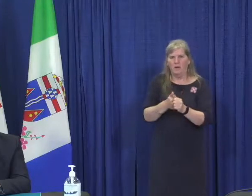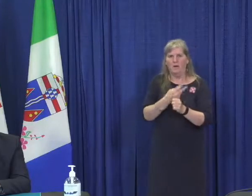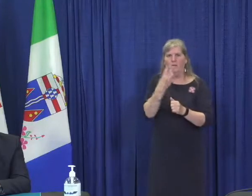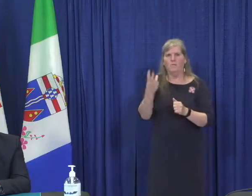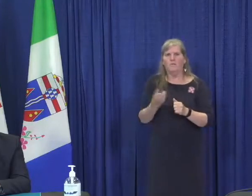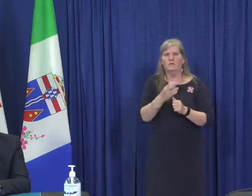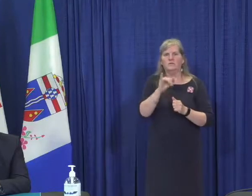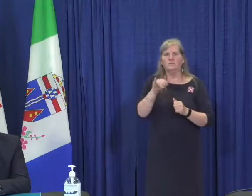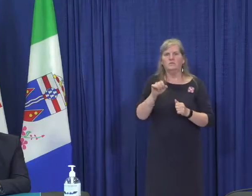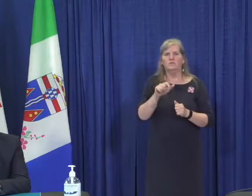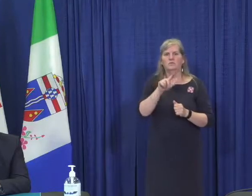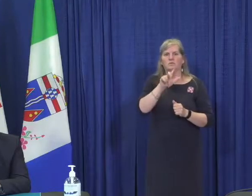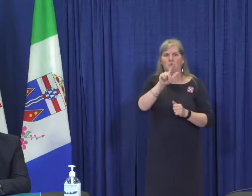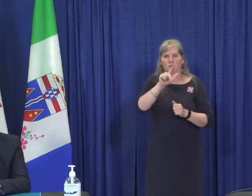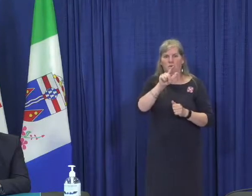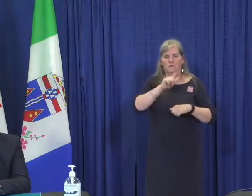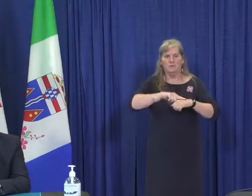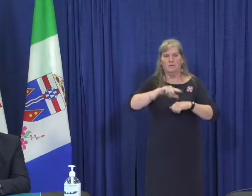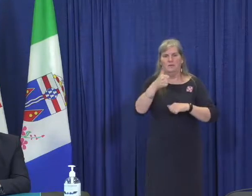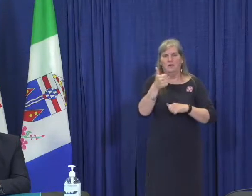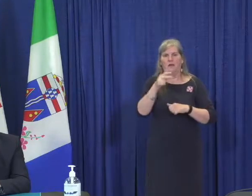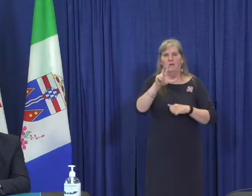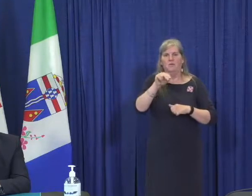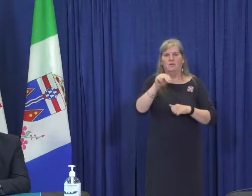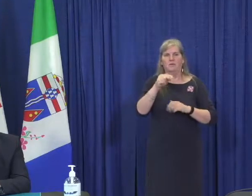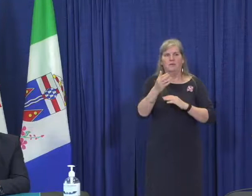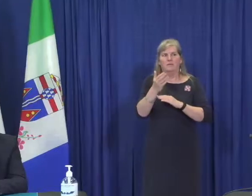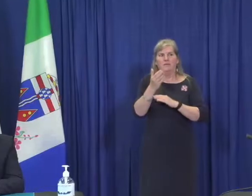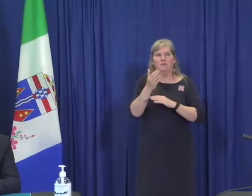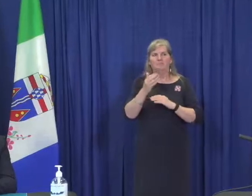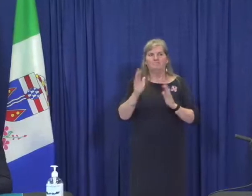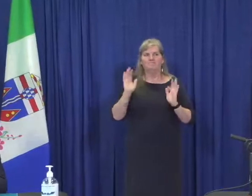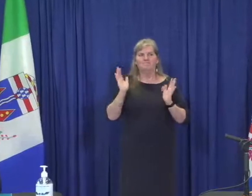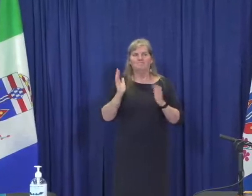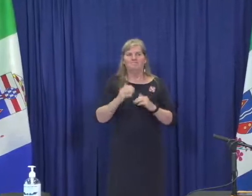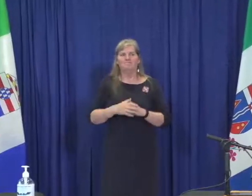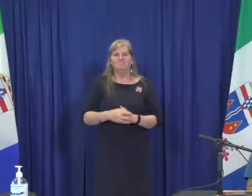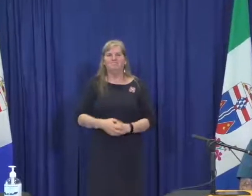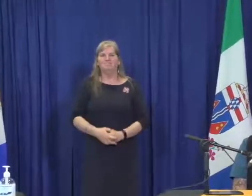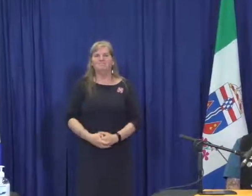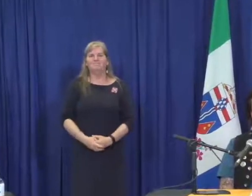and the regular update will take place Wednesday the 23rd at 10:30 AM.